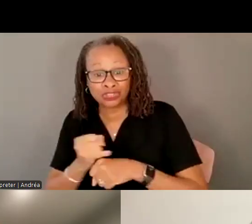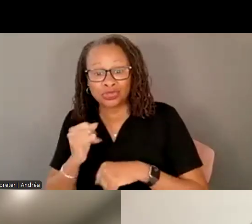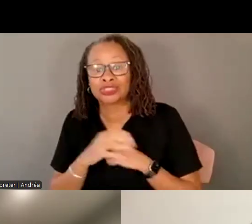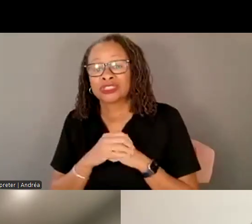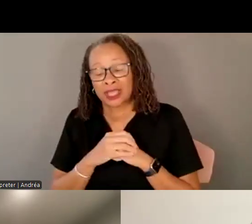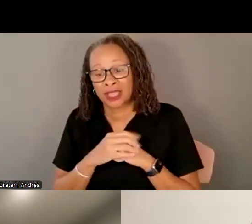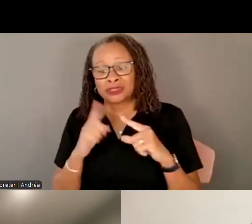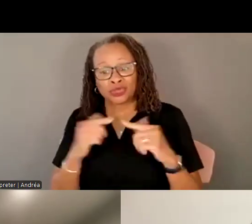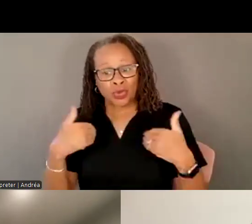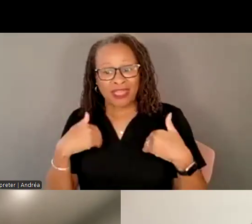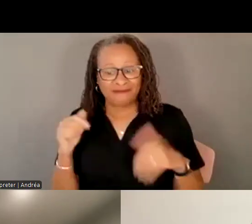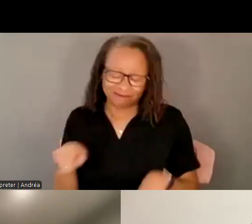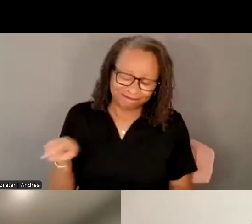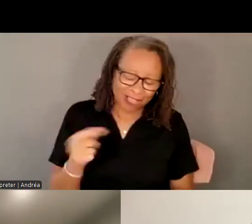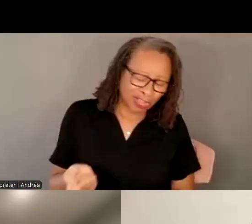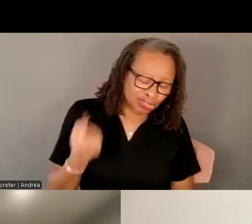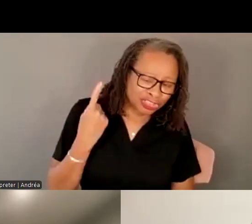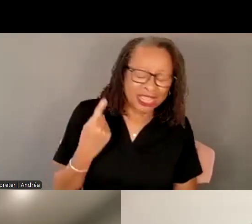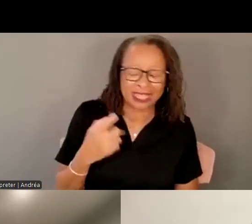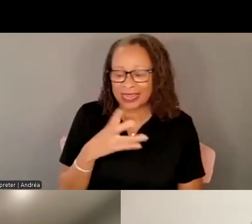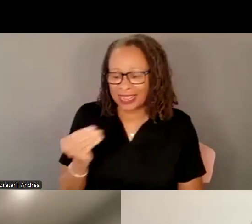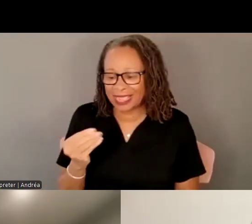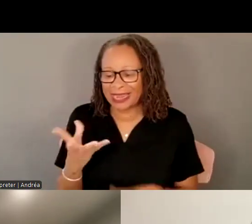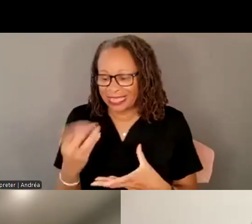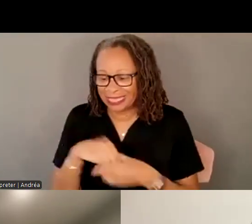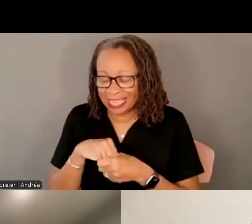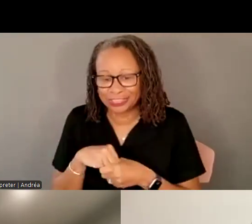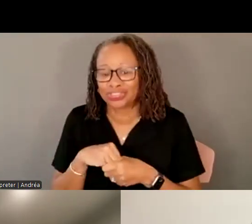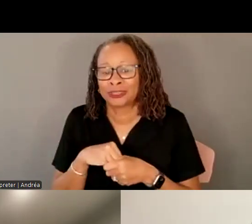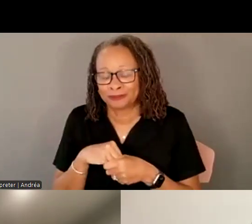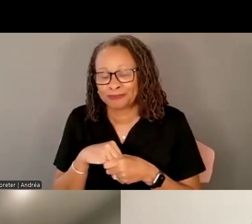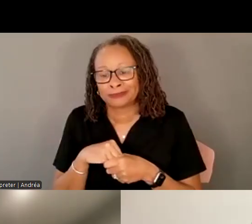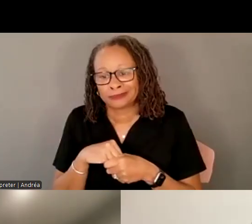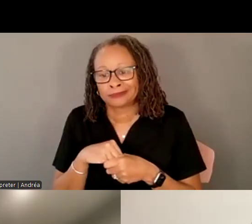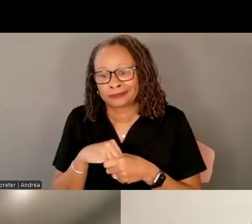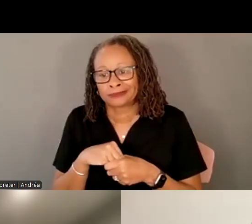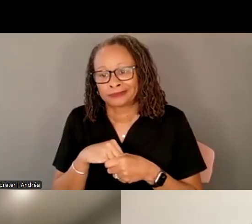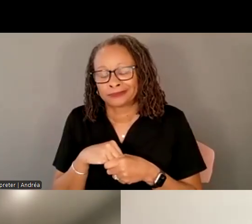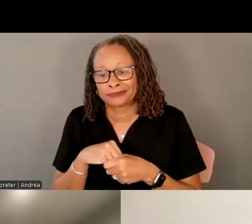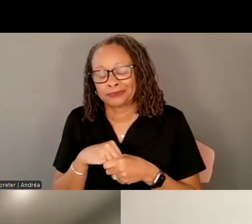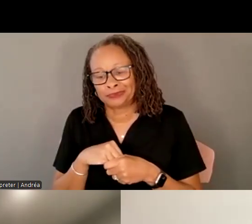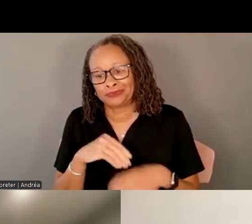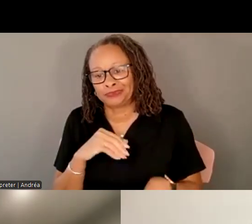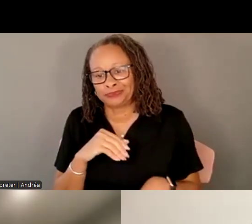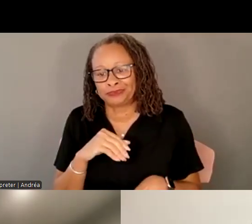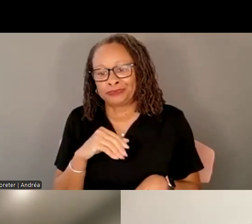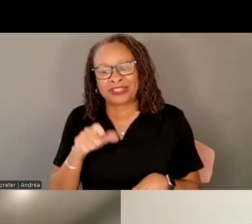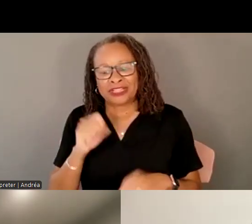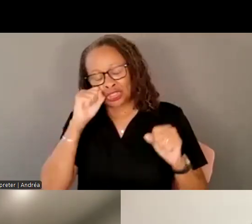to have them understand and engage this incredibly underserved